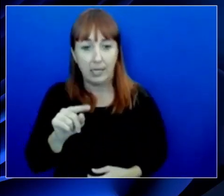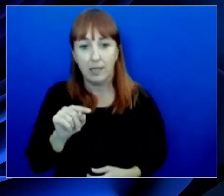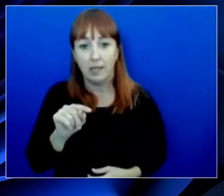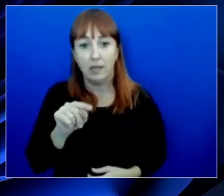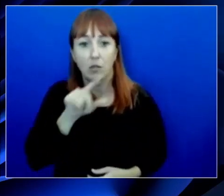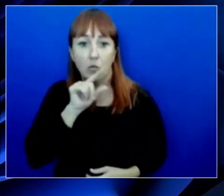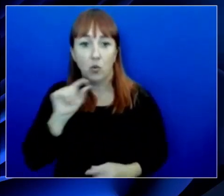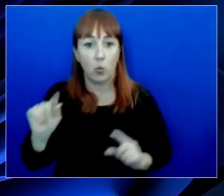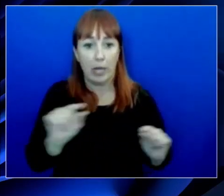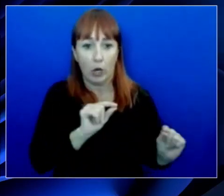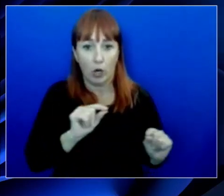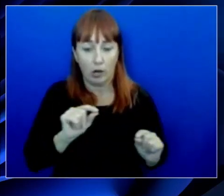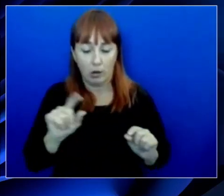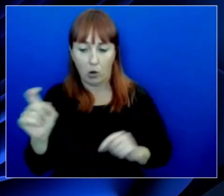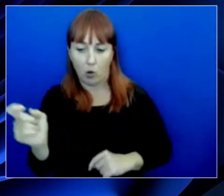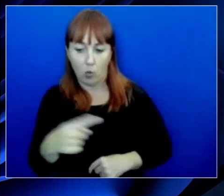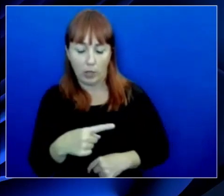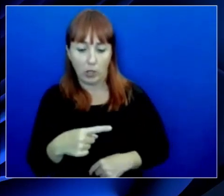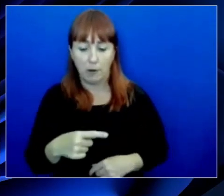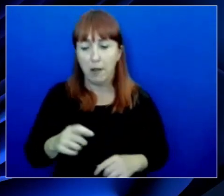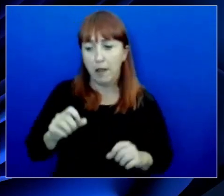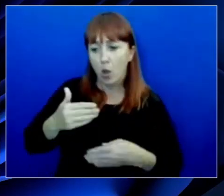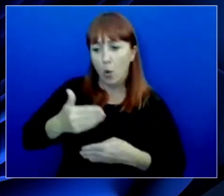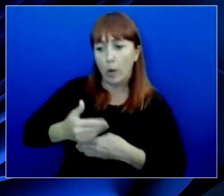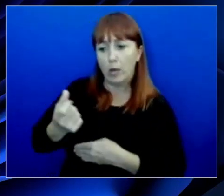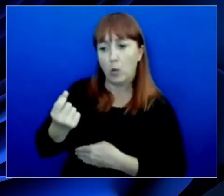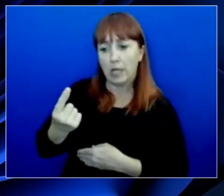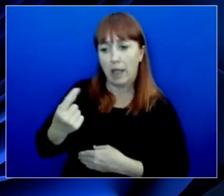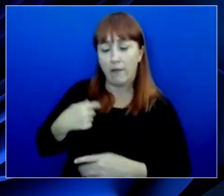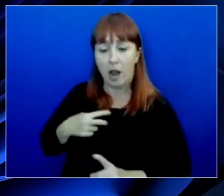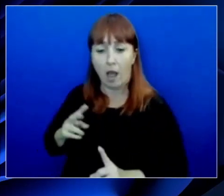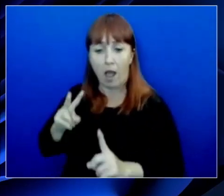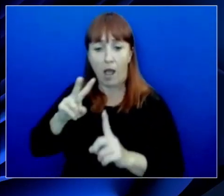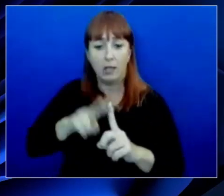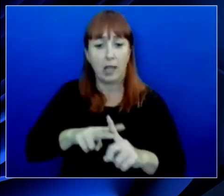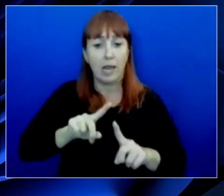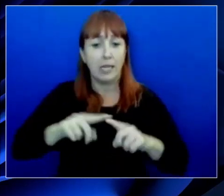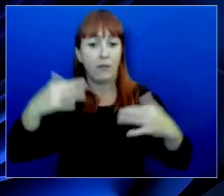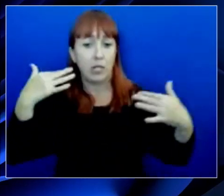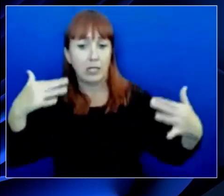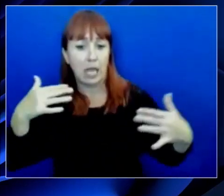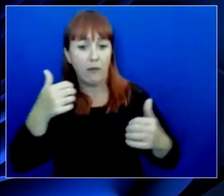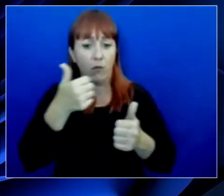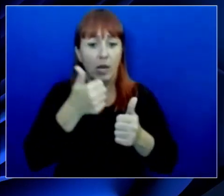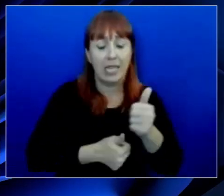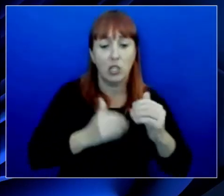through Twitter, Can I and Windows 11 assign a different sound for different email accounts.